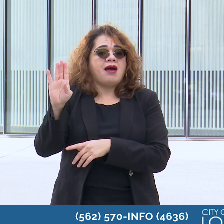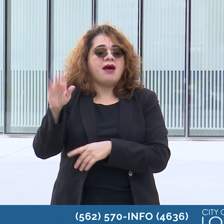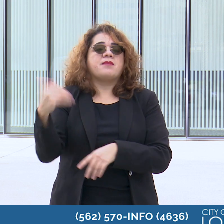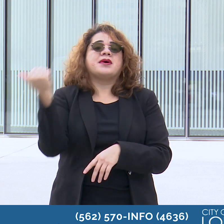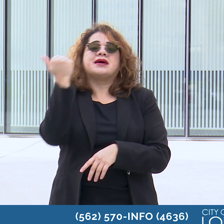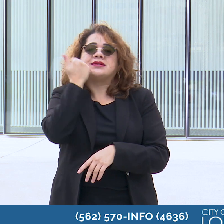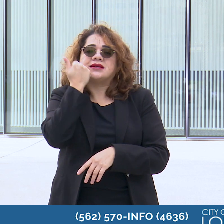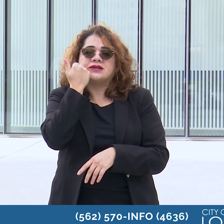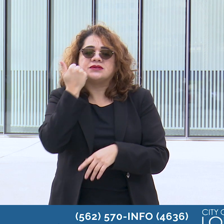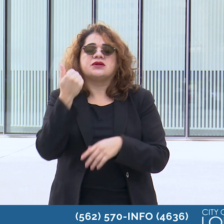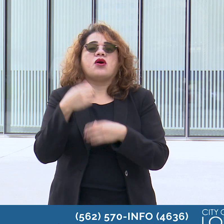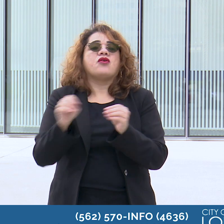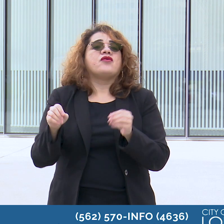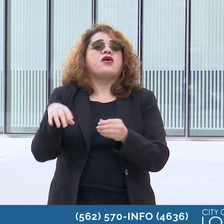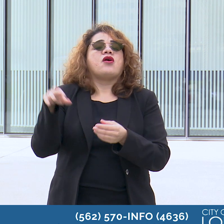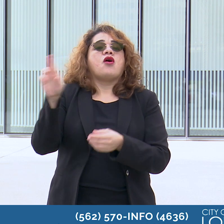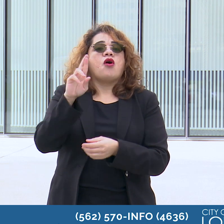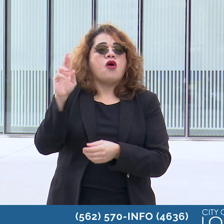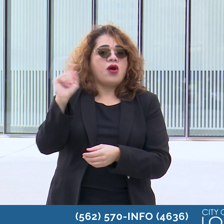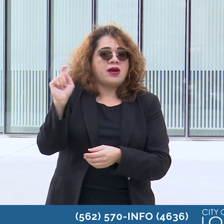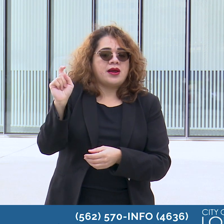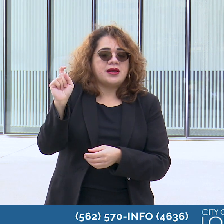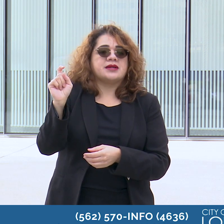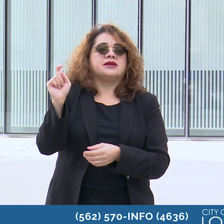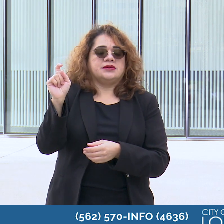offices, and pharmacies.